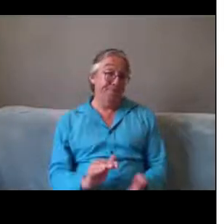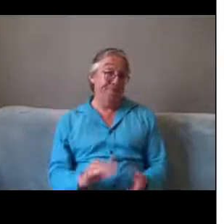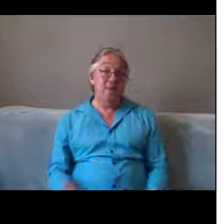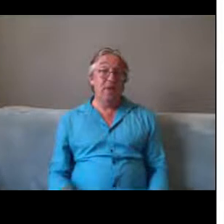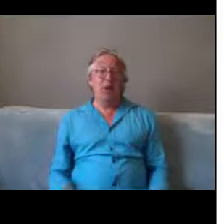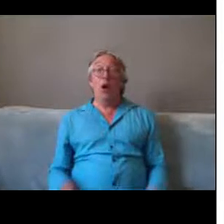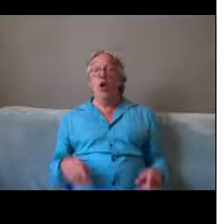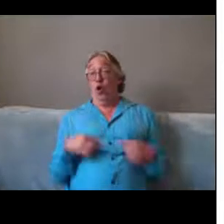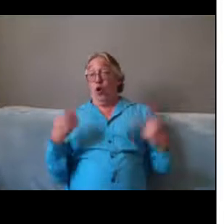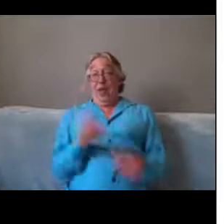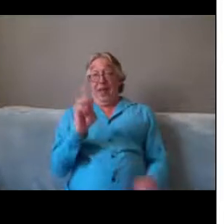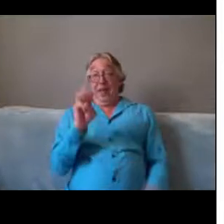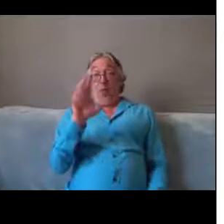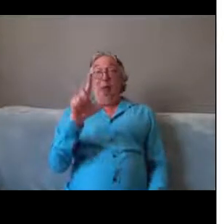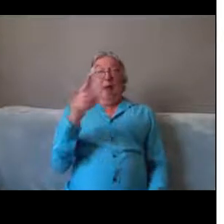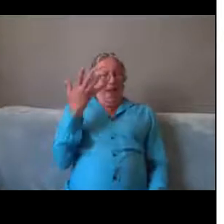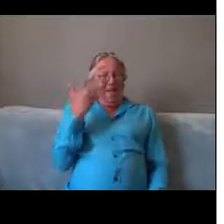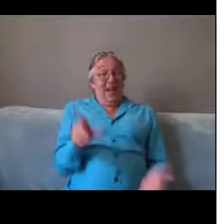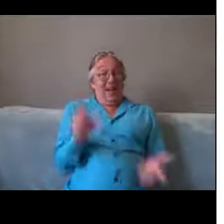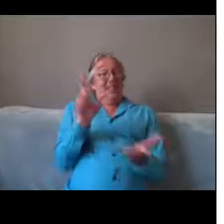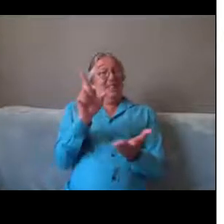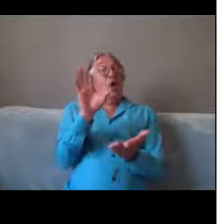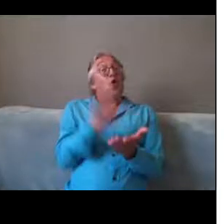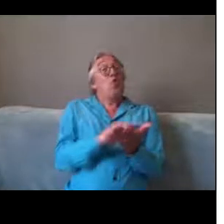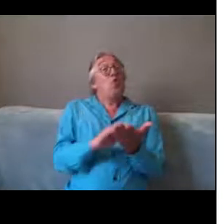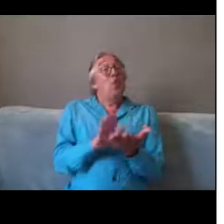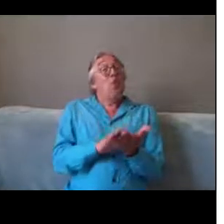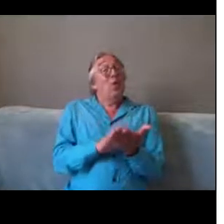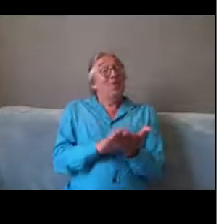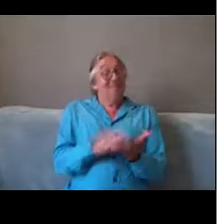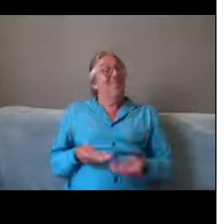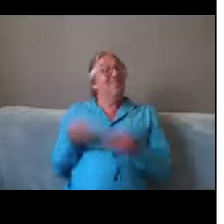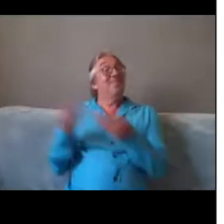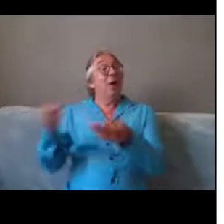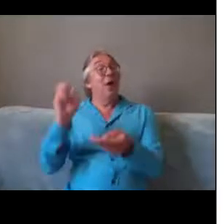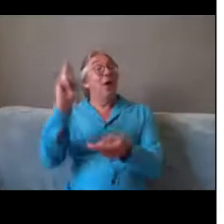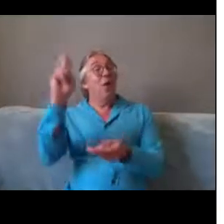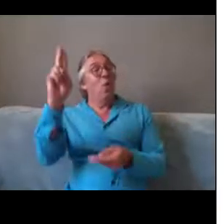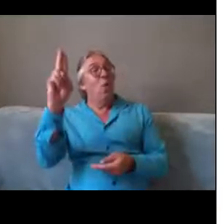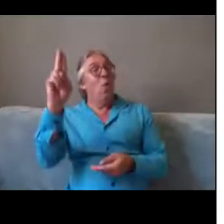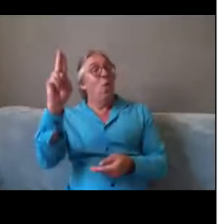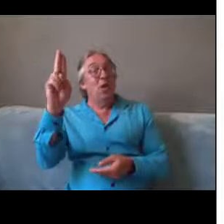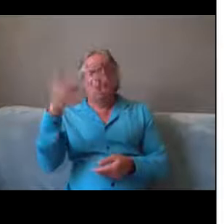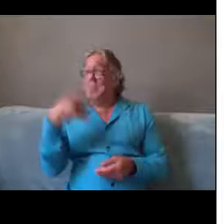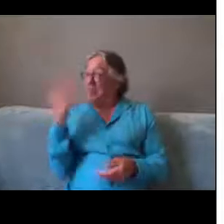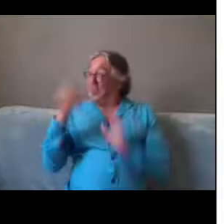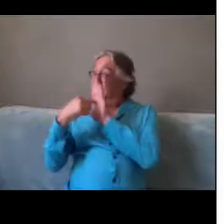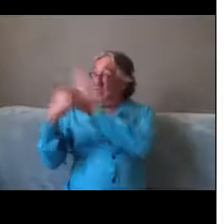and I think this experience is bringing very positive feedback